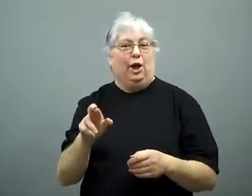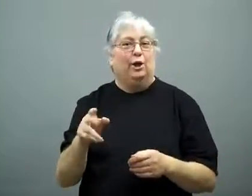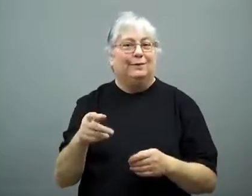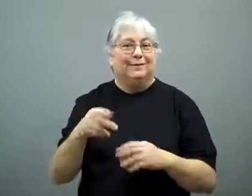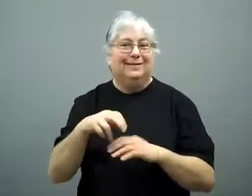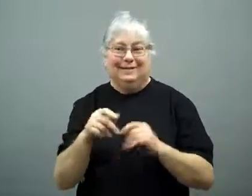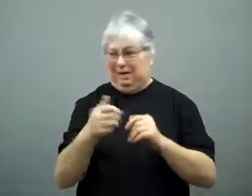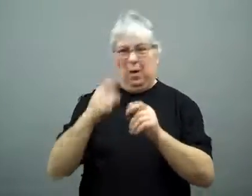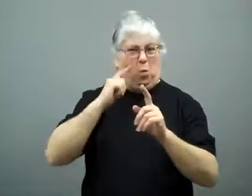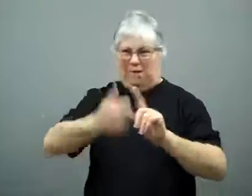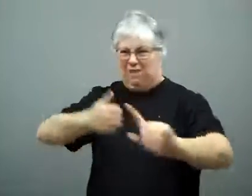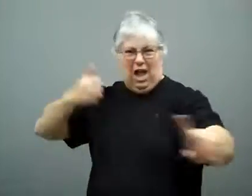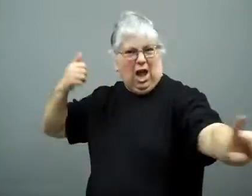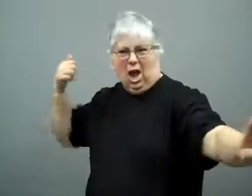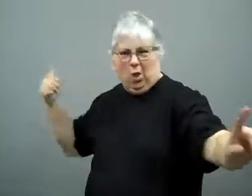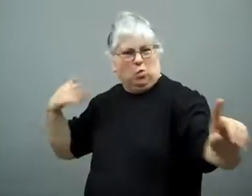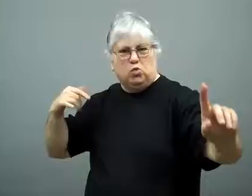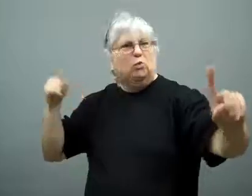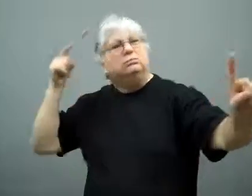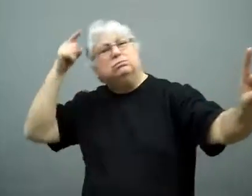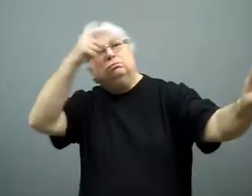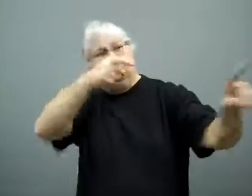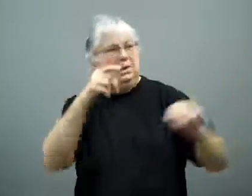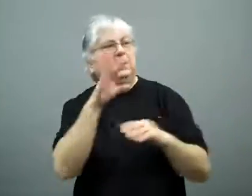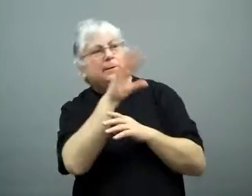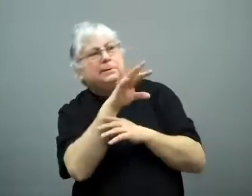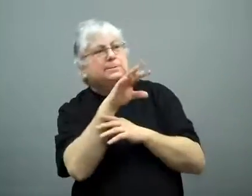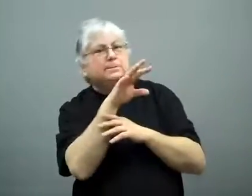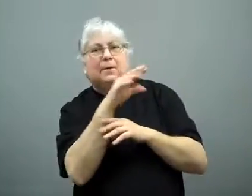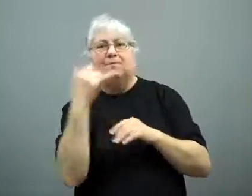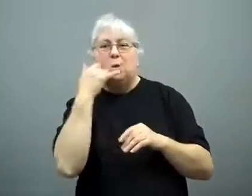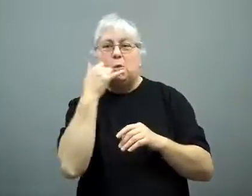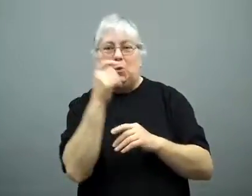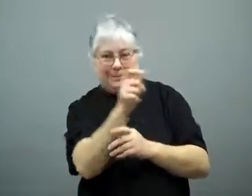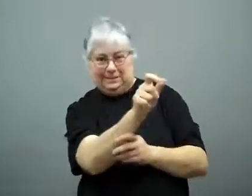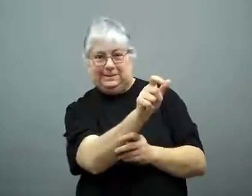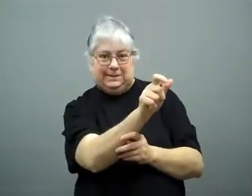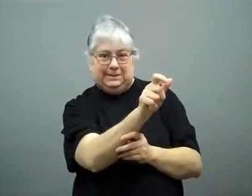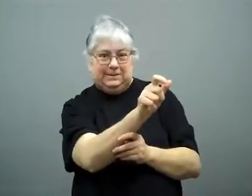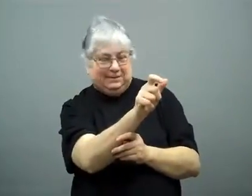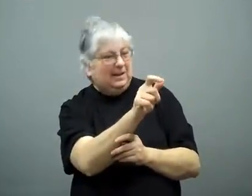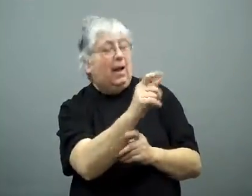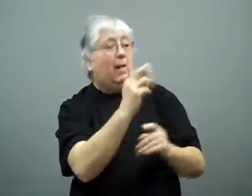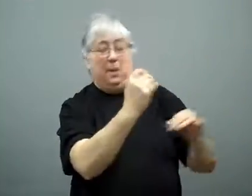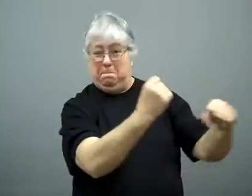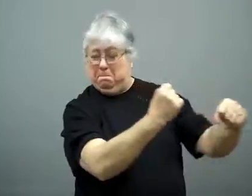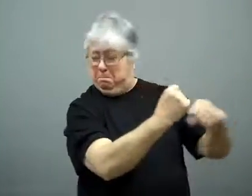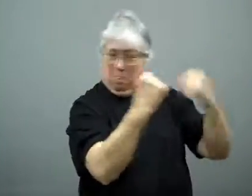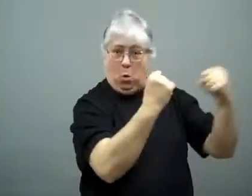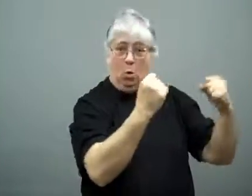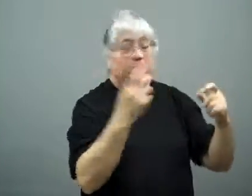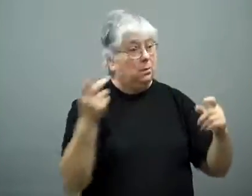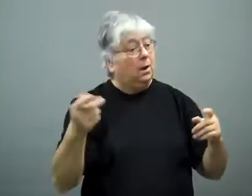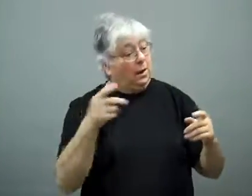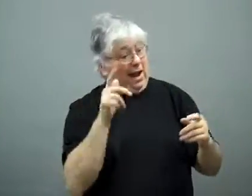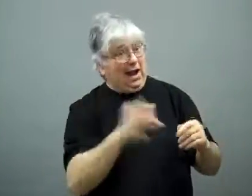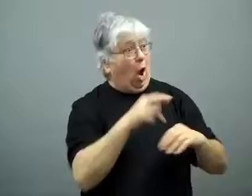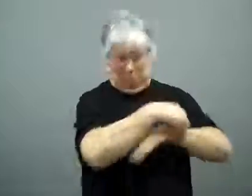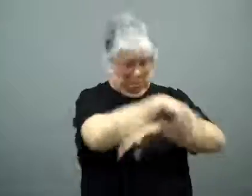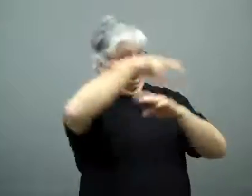He was filming with his phone from a good distance.